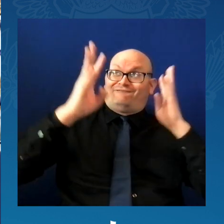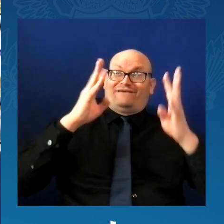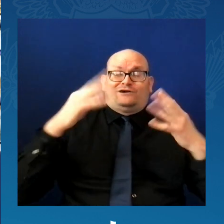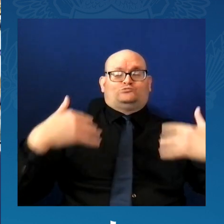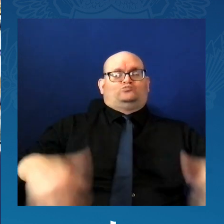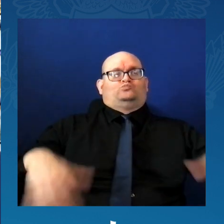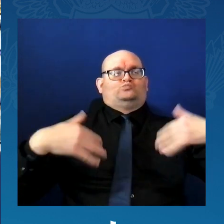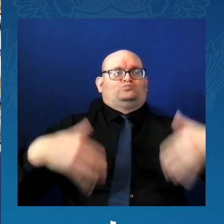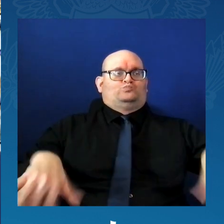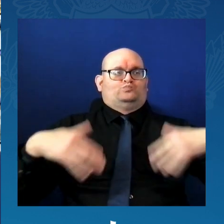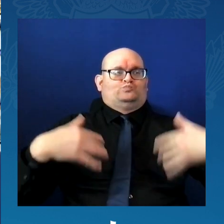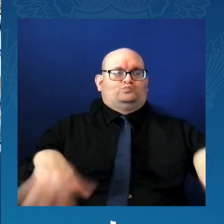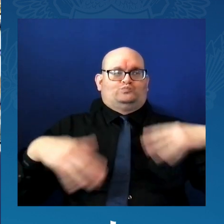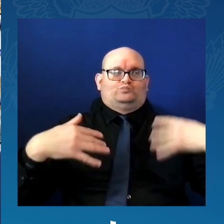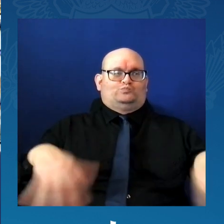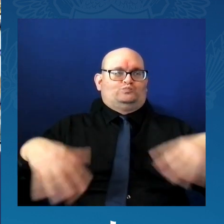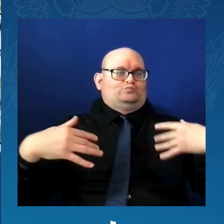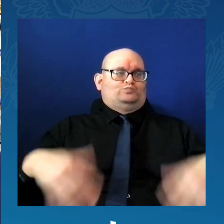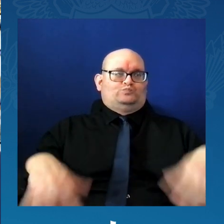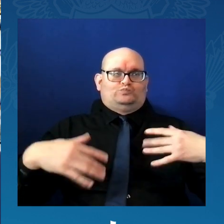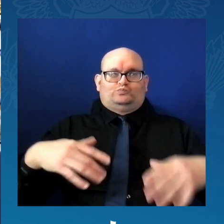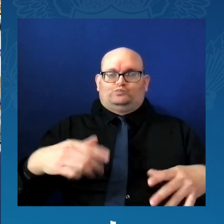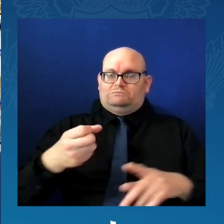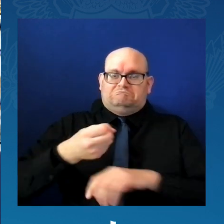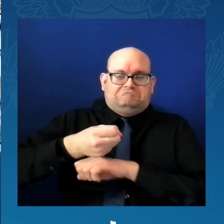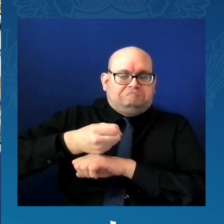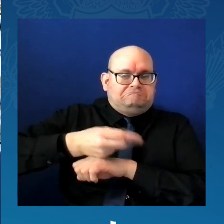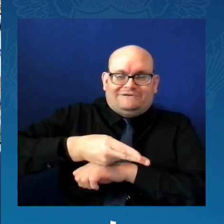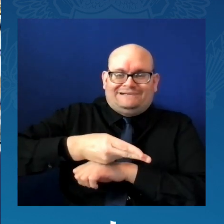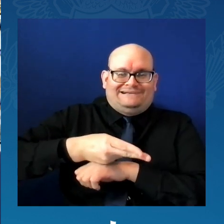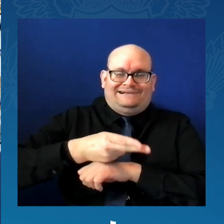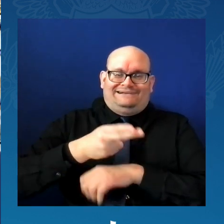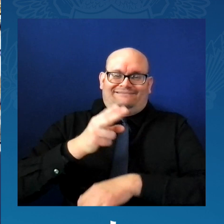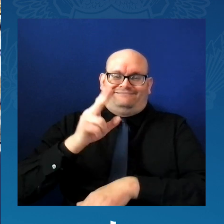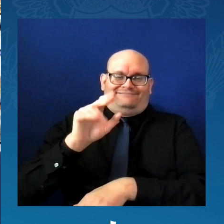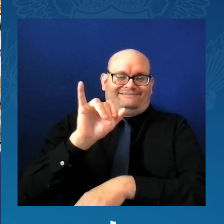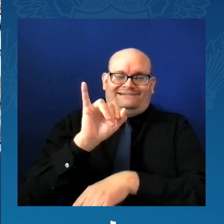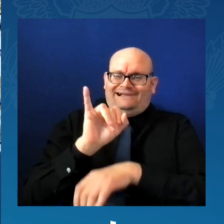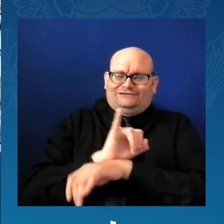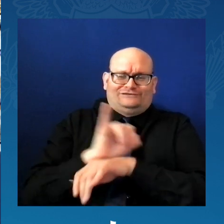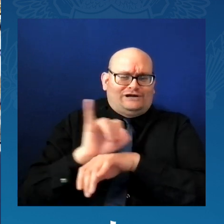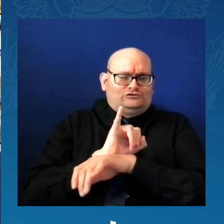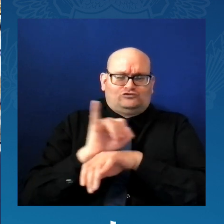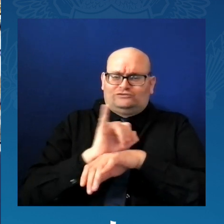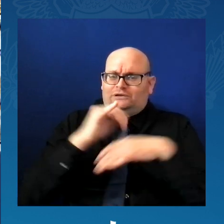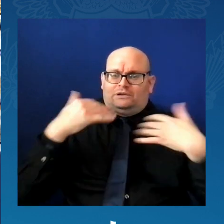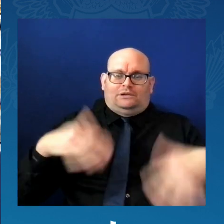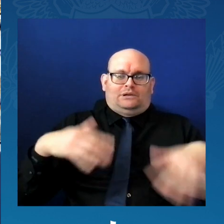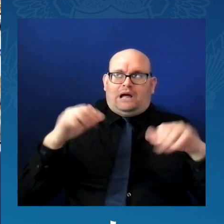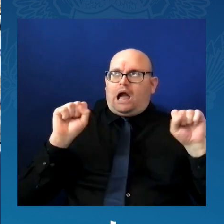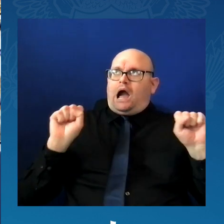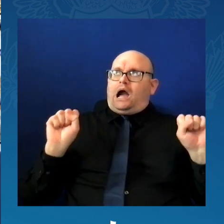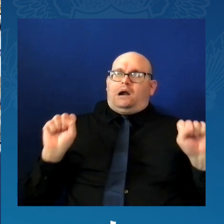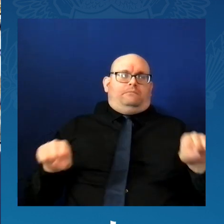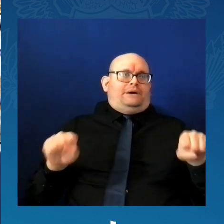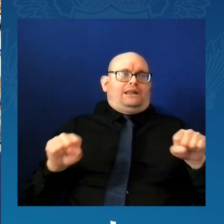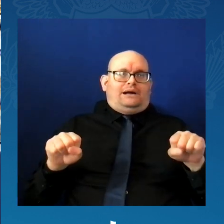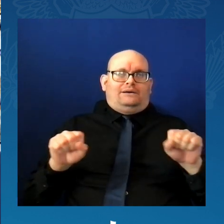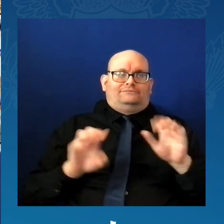the demand signal from the government. This presents opportunities for the DOD to develop new and deeper relationships with industry.